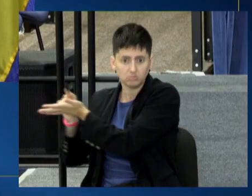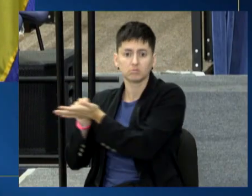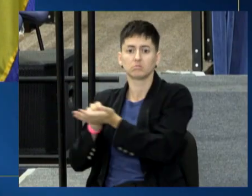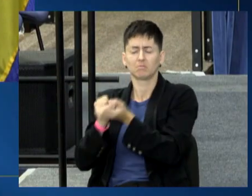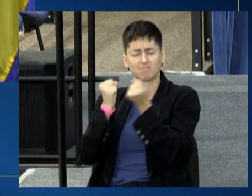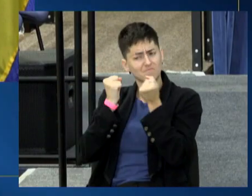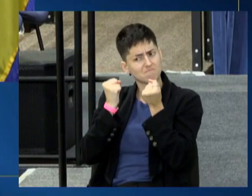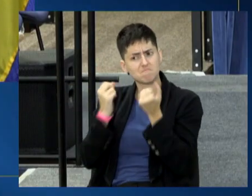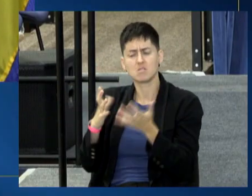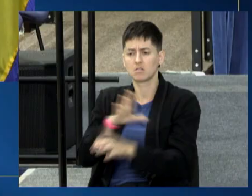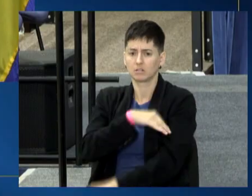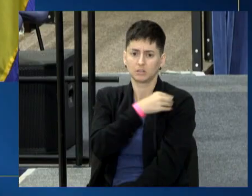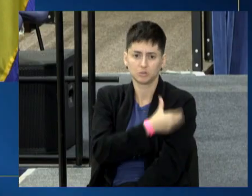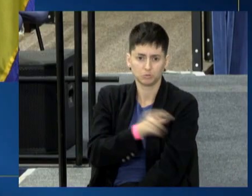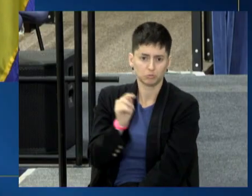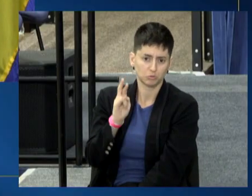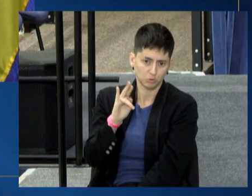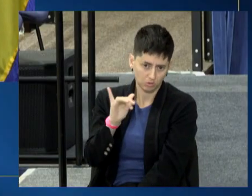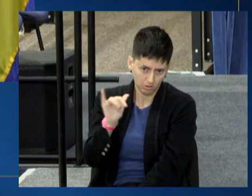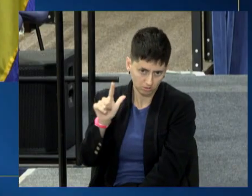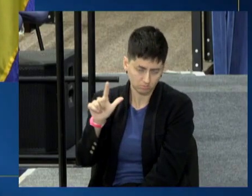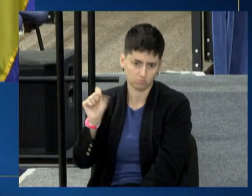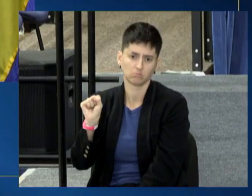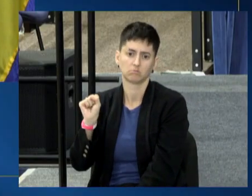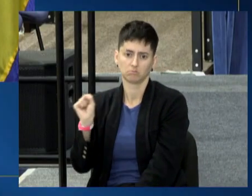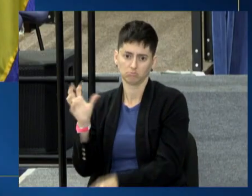But when President Biden took office as president,